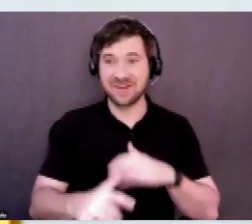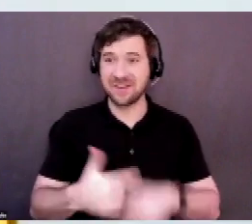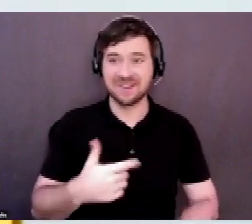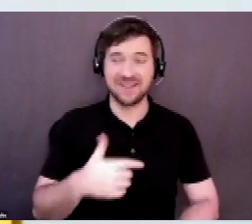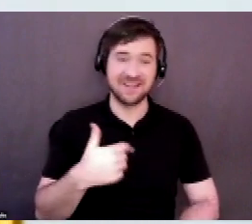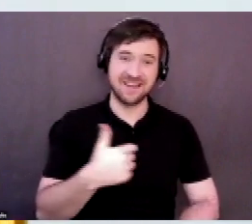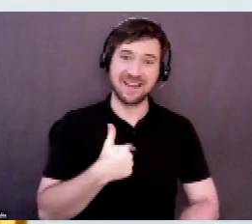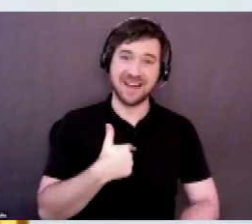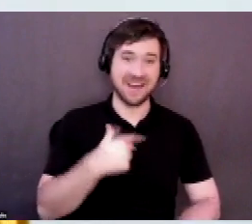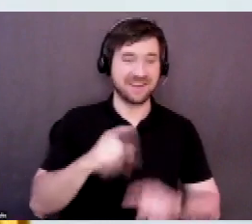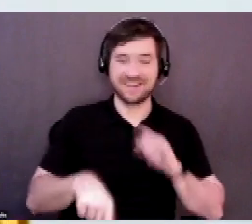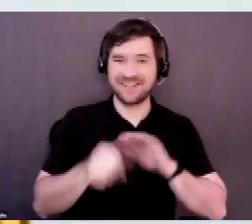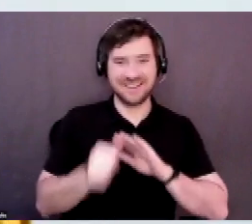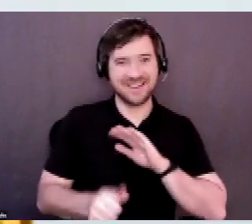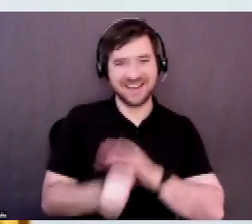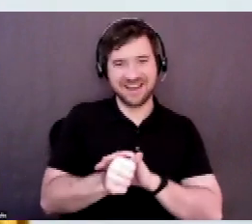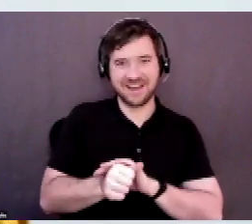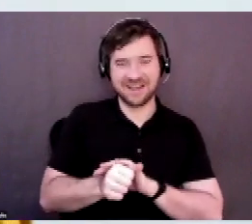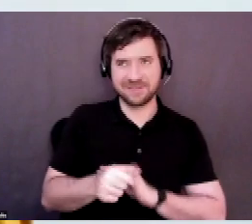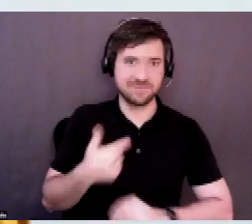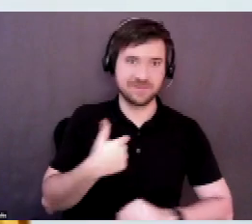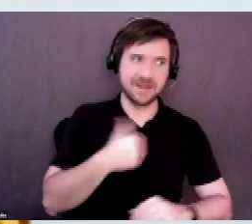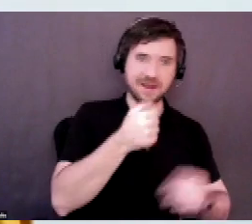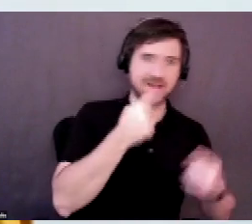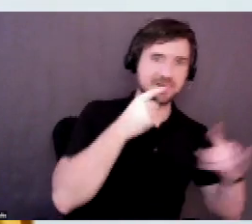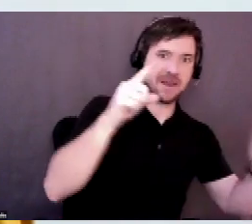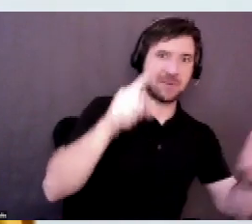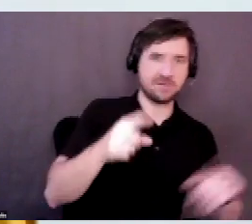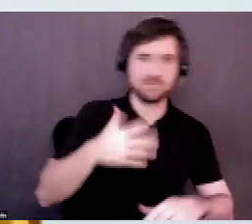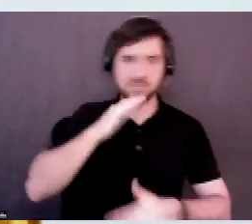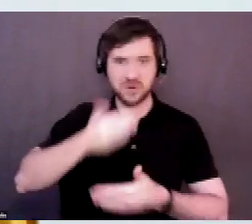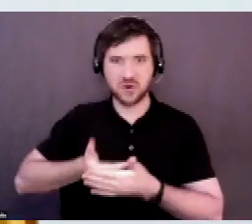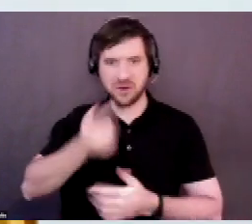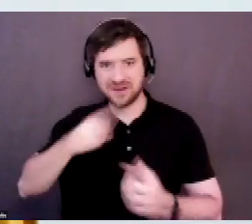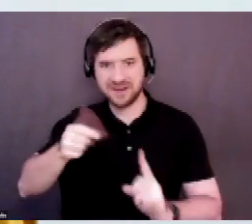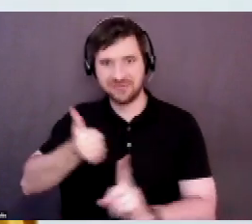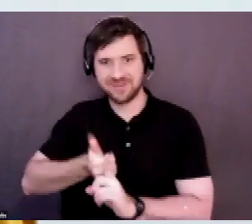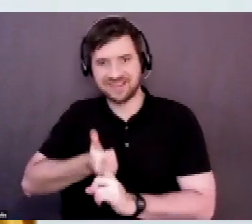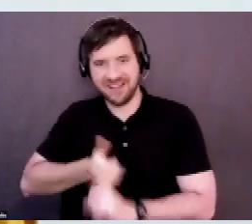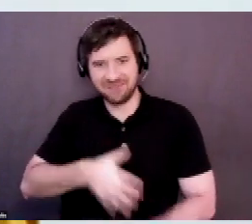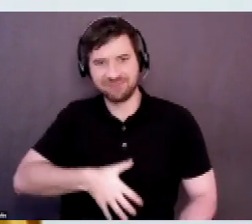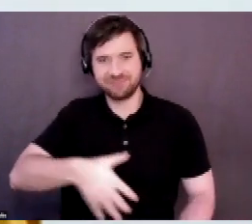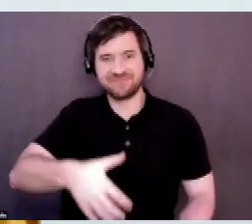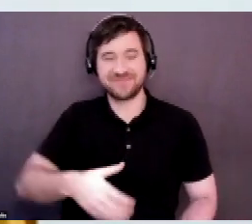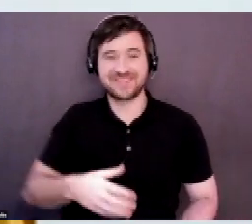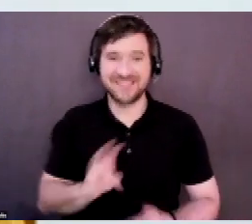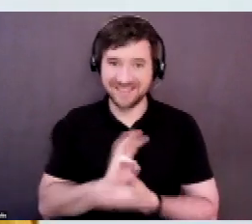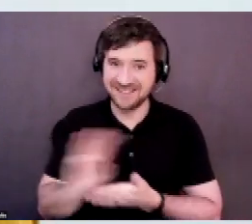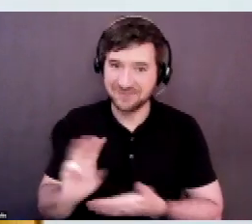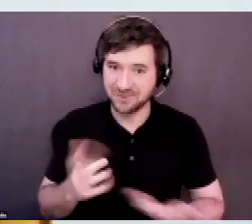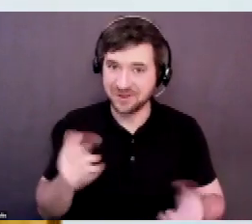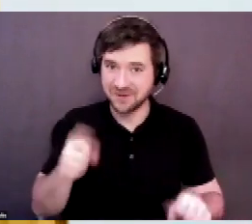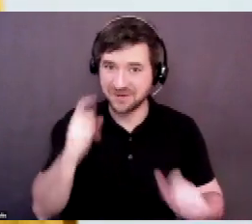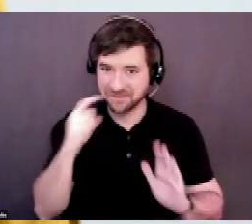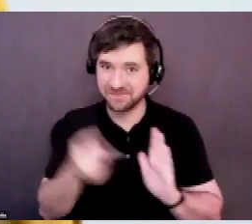she announced herself in that way. But again, she was bigger. She was ten pounds,